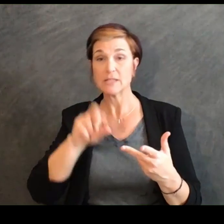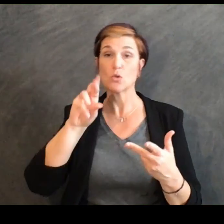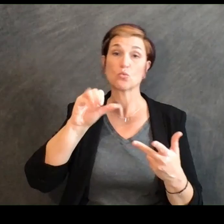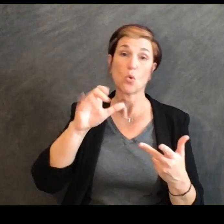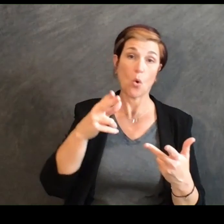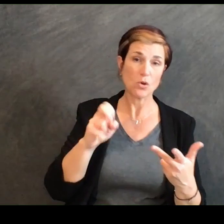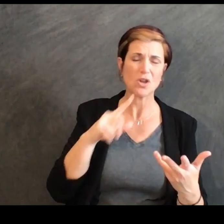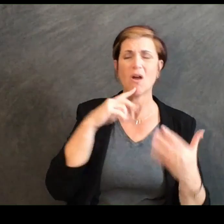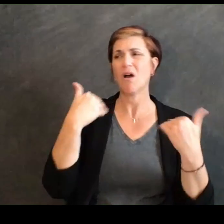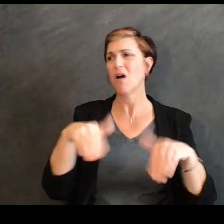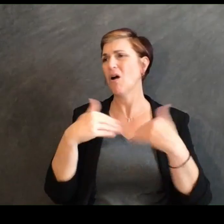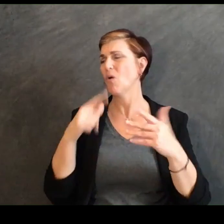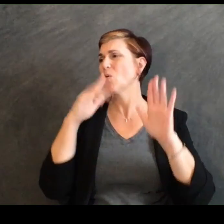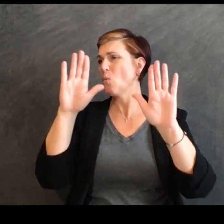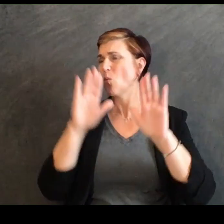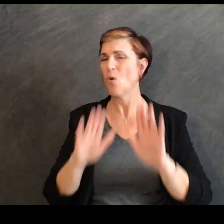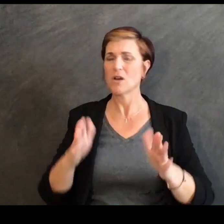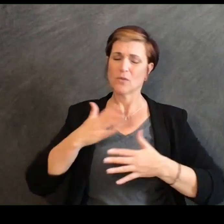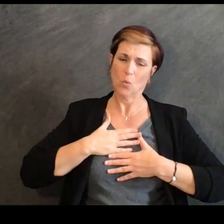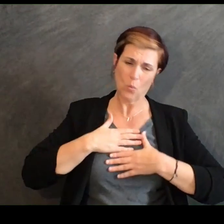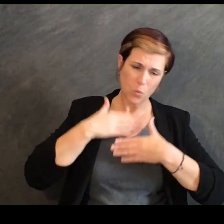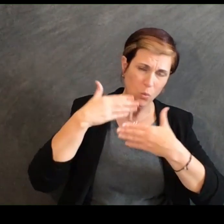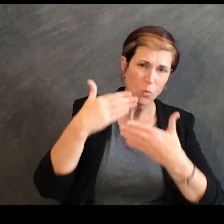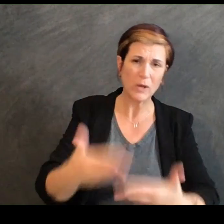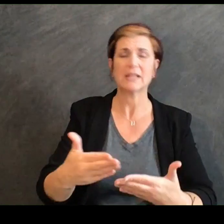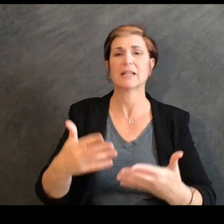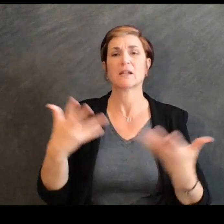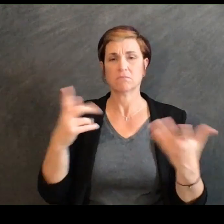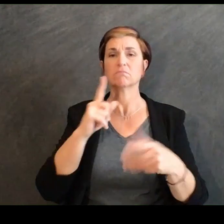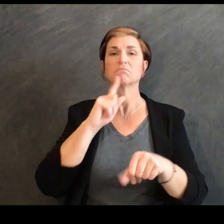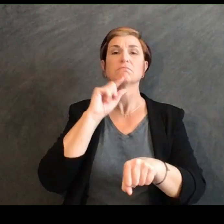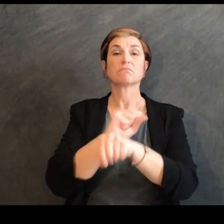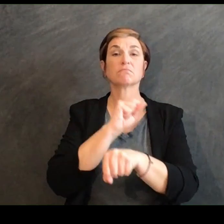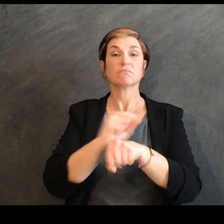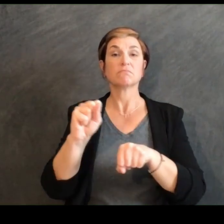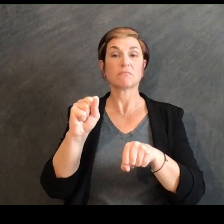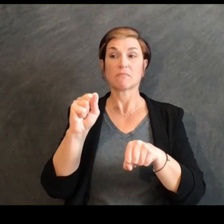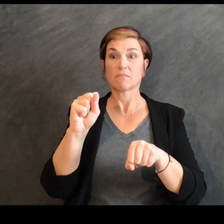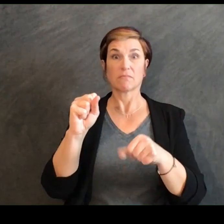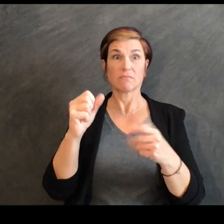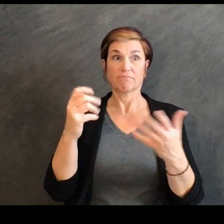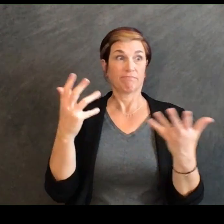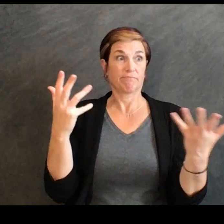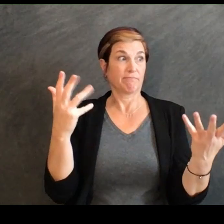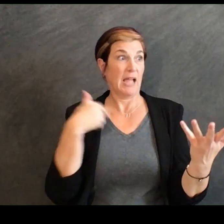forward and they're gonna literally make literally make hundreds of thousands of